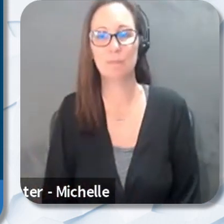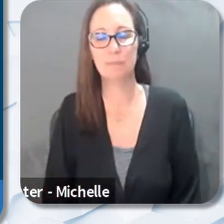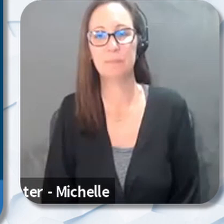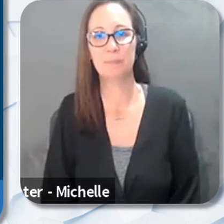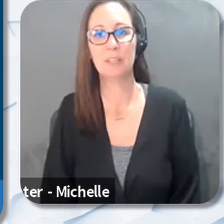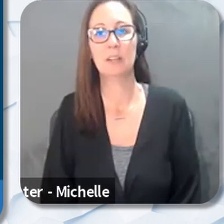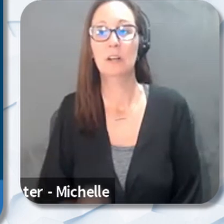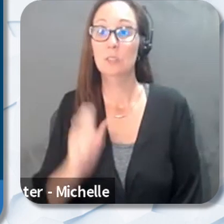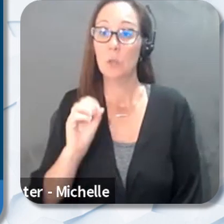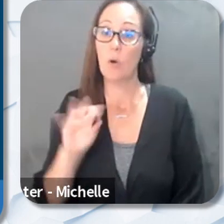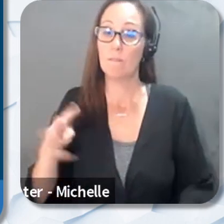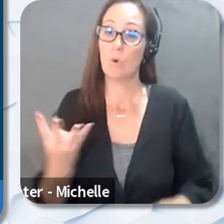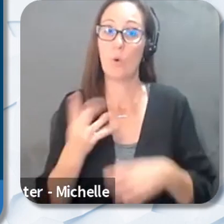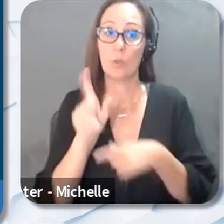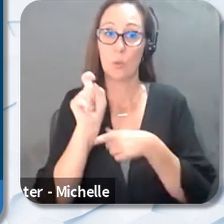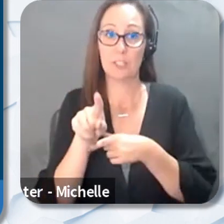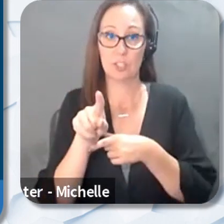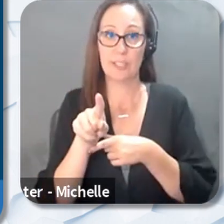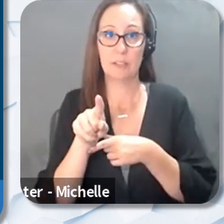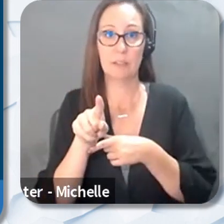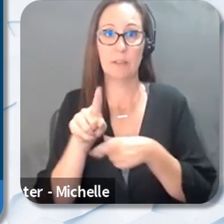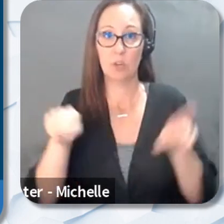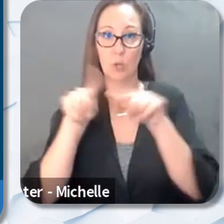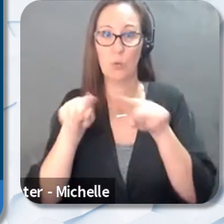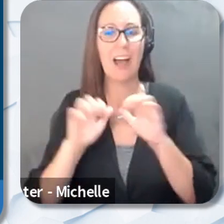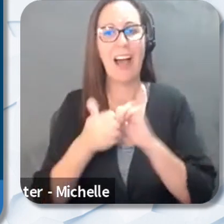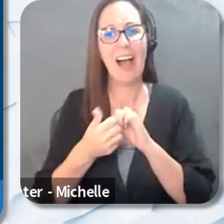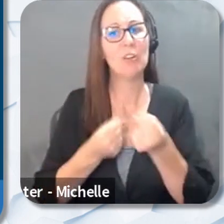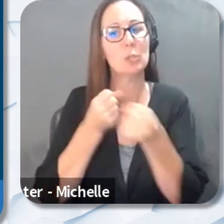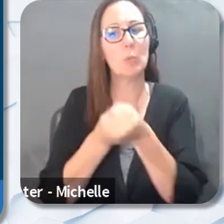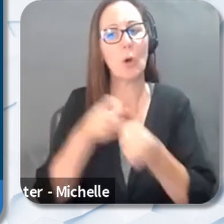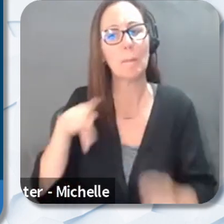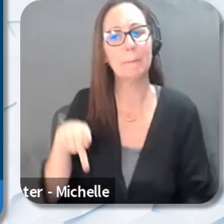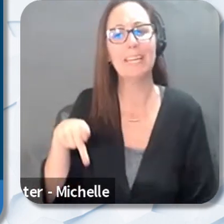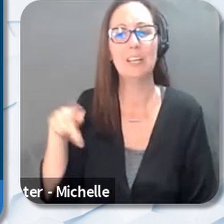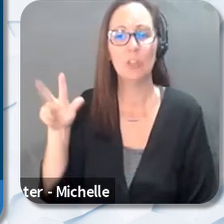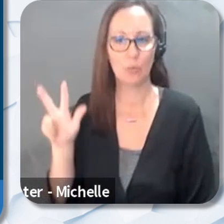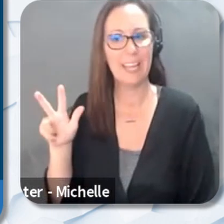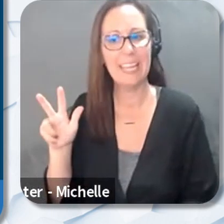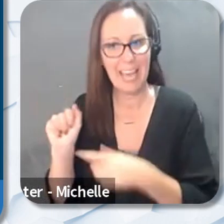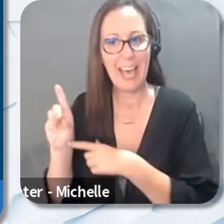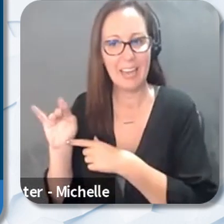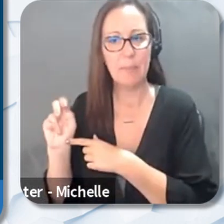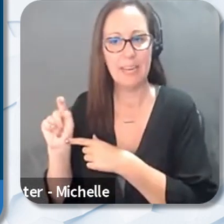So our fourth question is how have you supported p3 administrators in developing their early